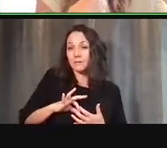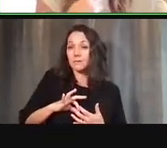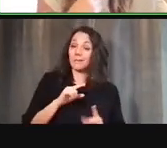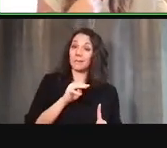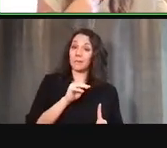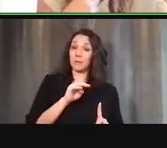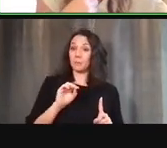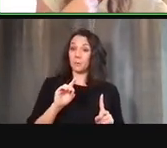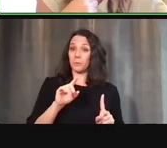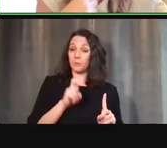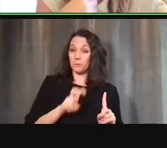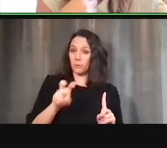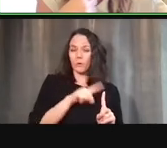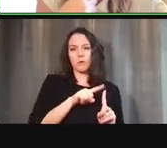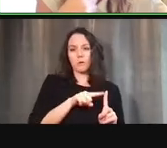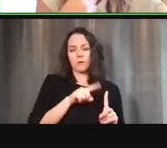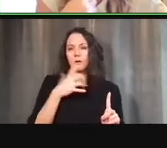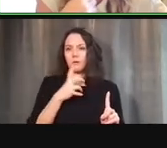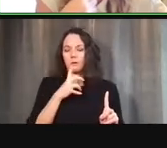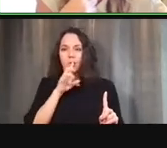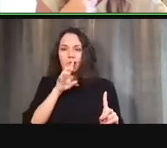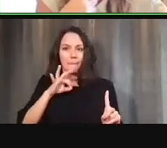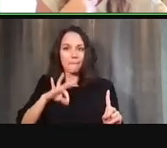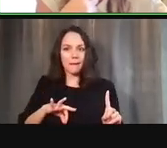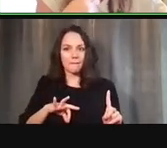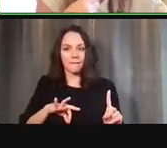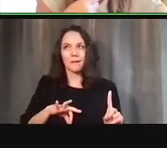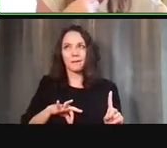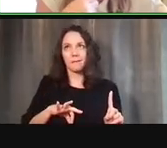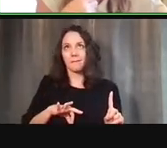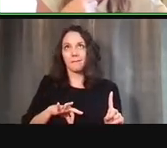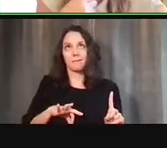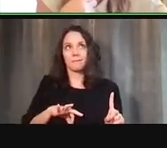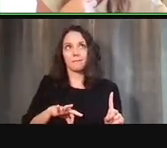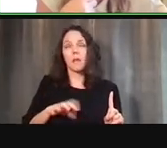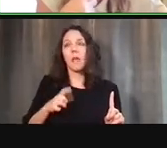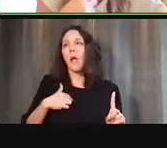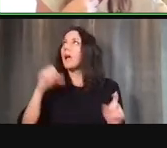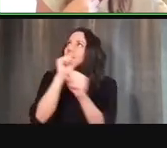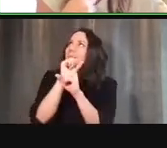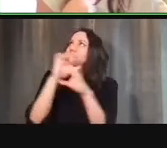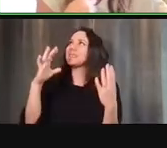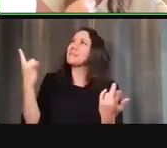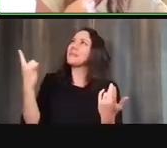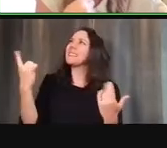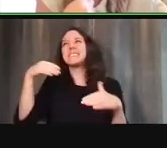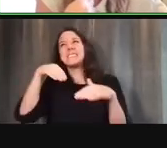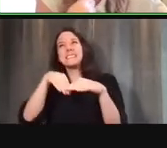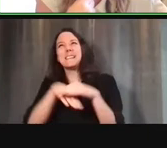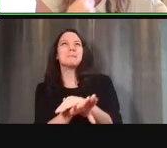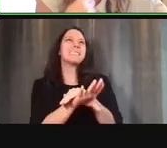I always envision them as just someone coming in and taking the tour. But as a group activity